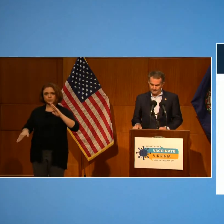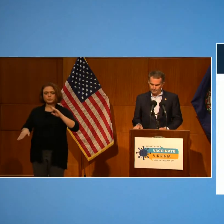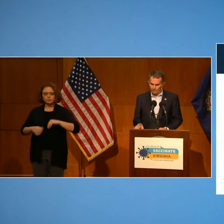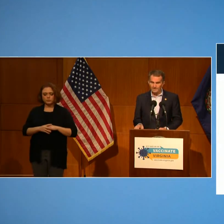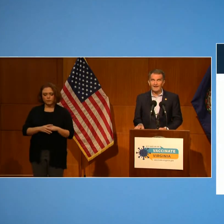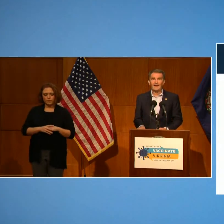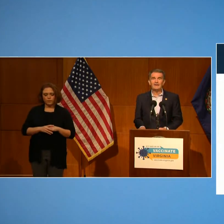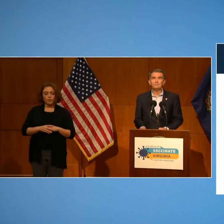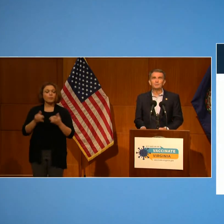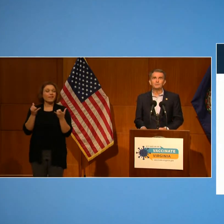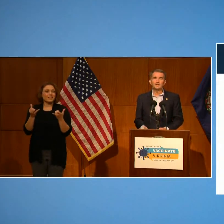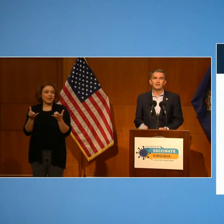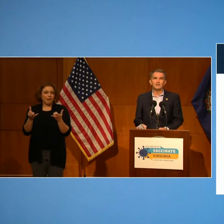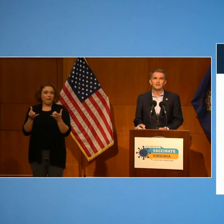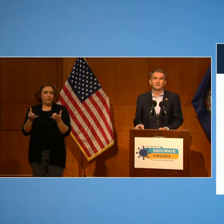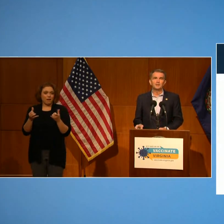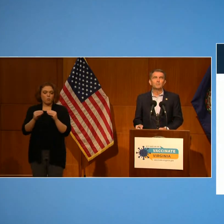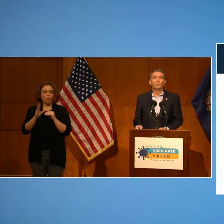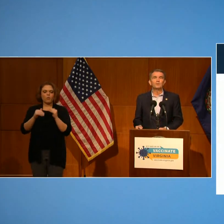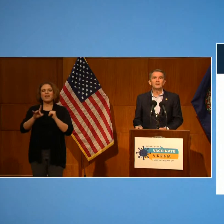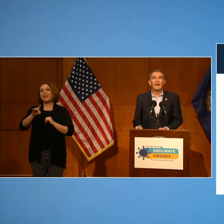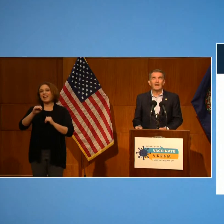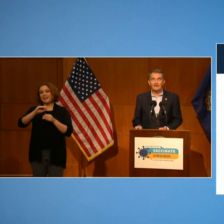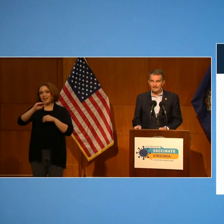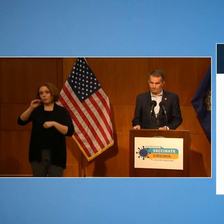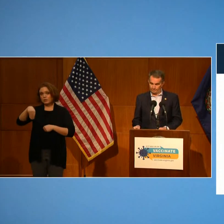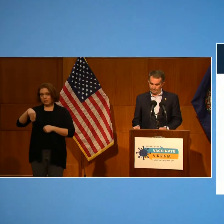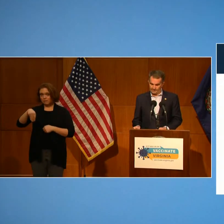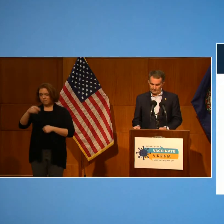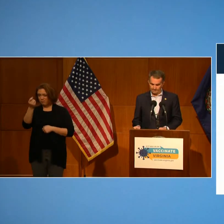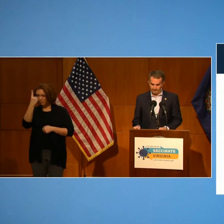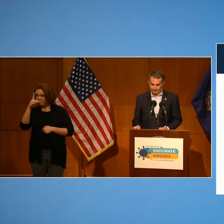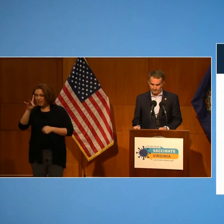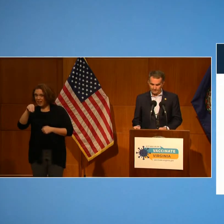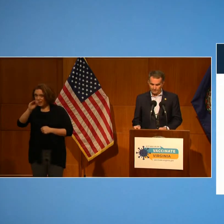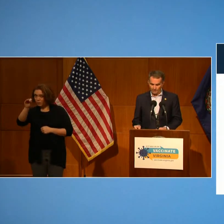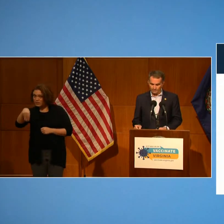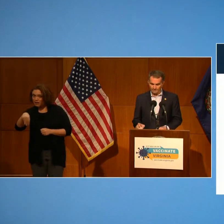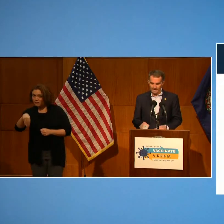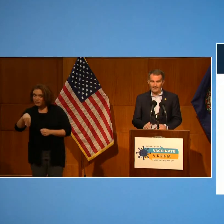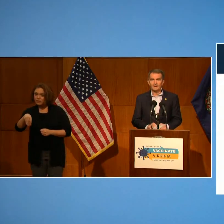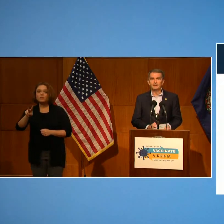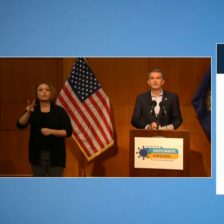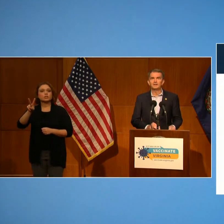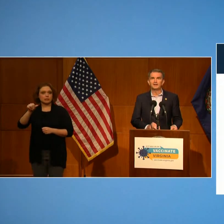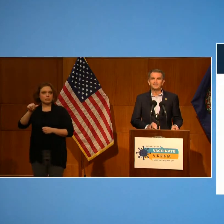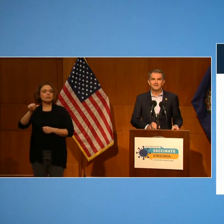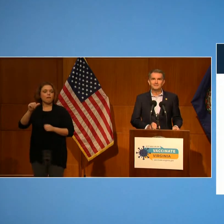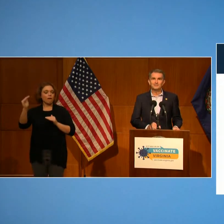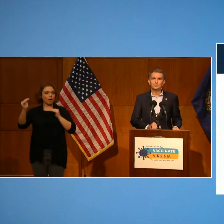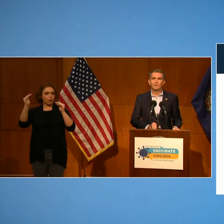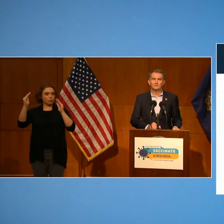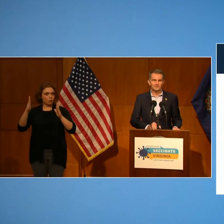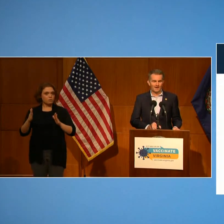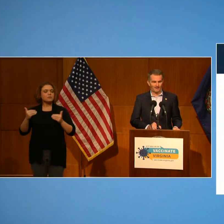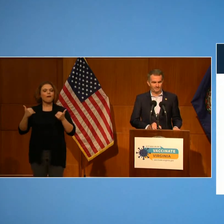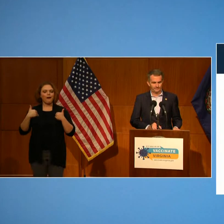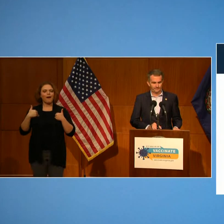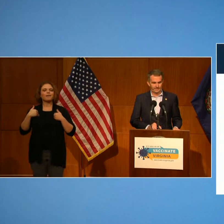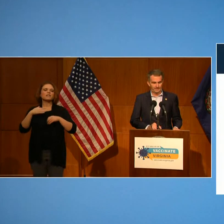CASES PLUMMETED. TODAY, MORE